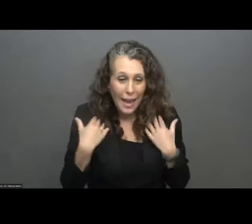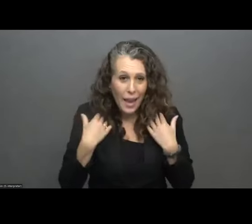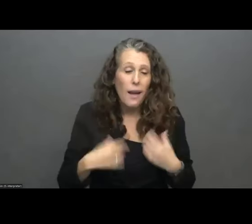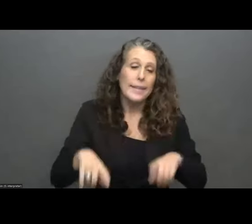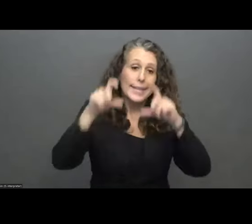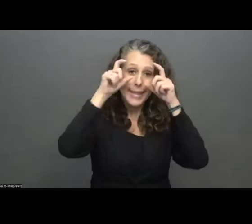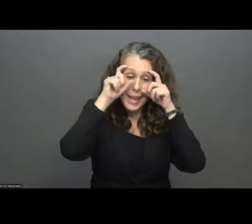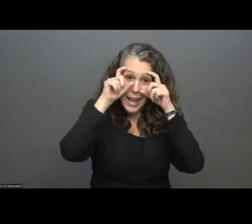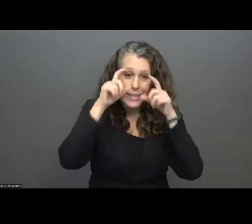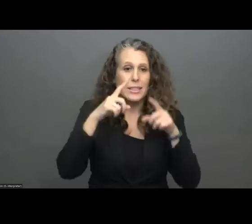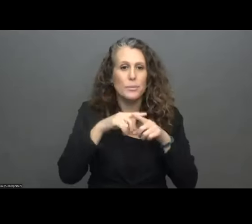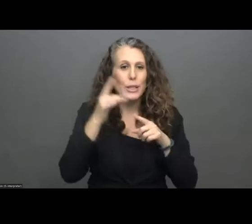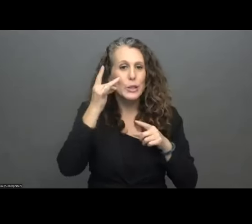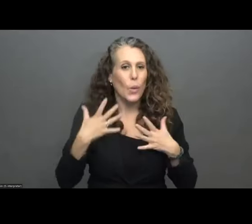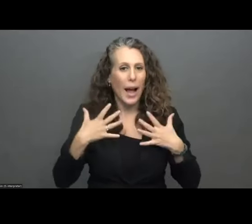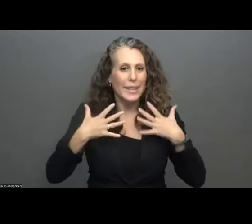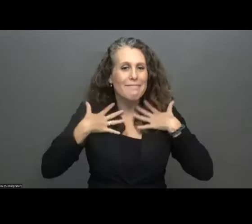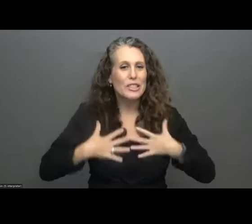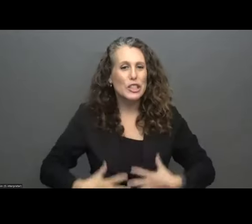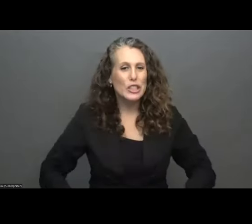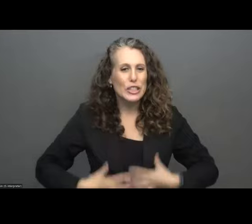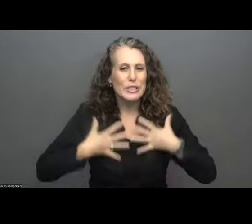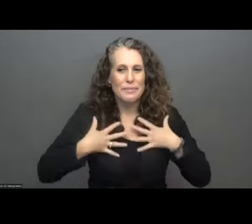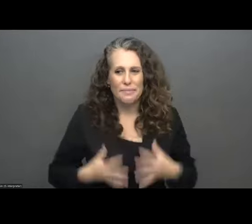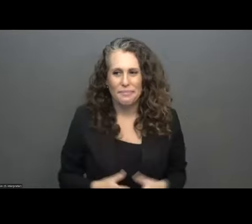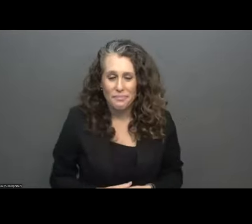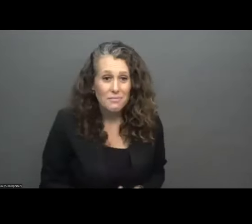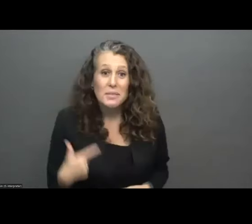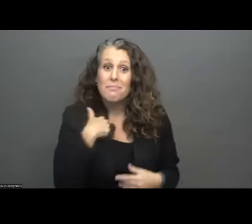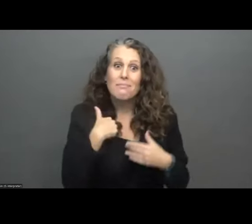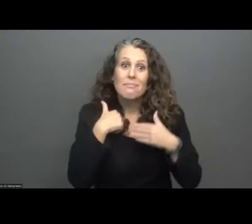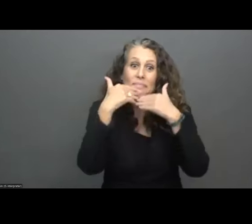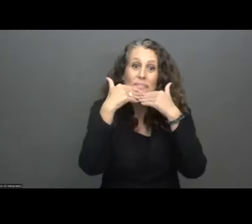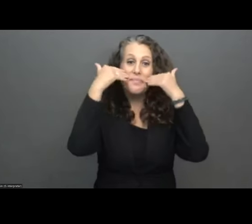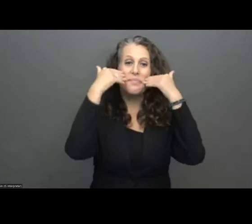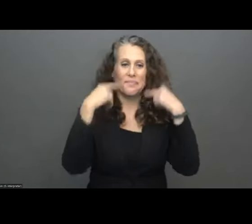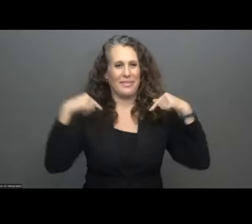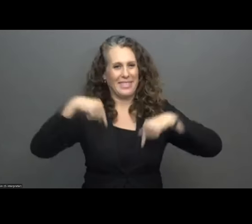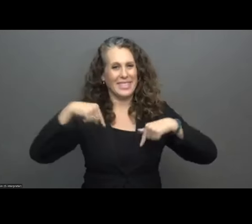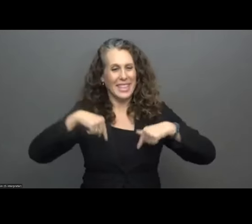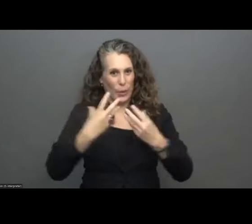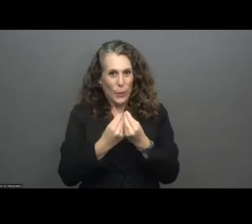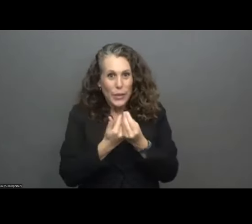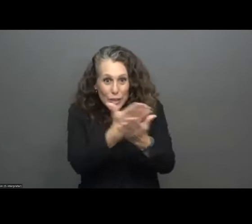mockery the literally technique diluted polarization as you know, auto physiology cap on ethnic don't recycle your resume. 11:37:03 Auto pz on the captivity of the museum